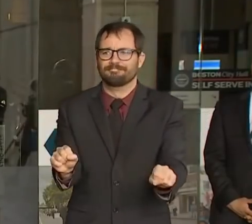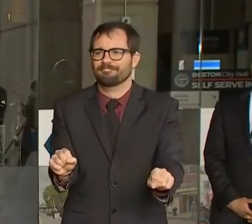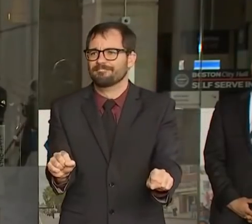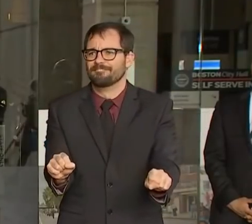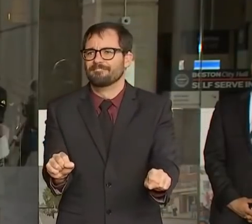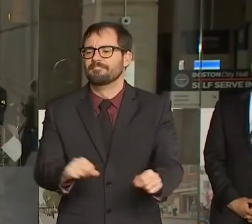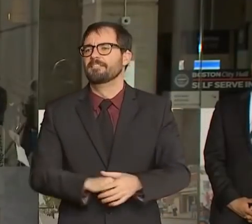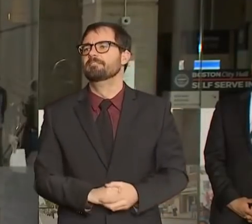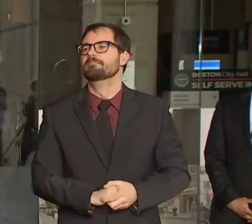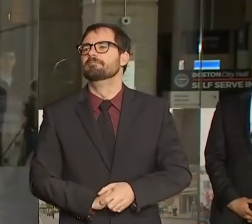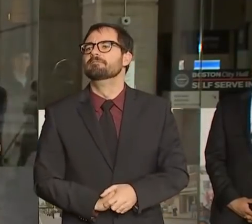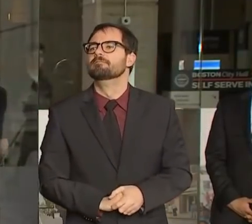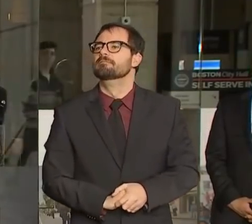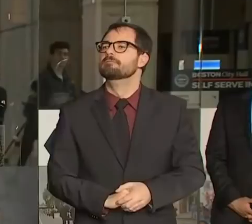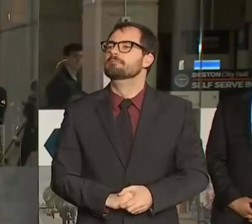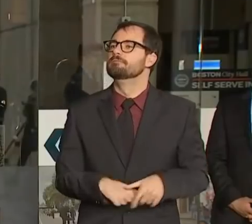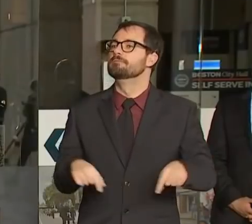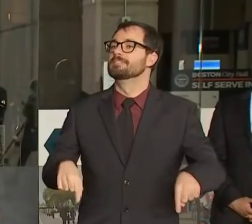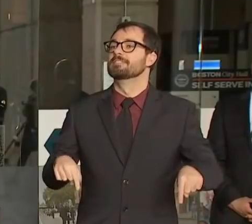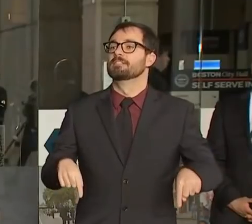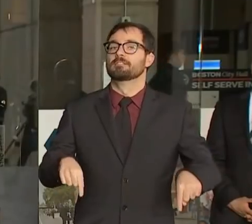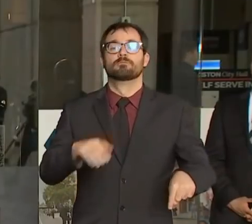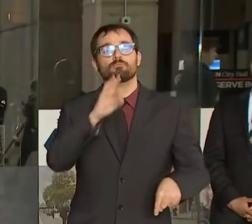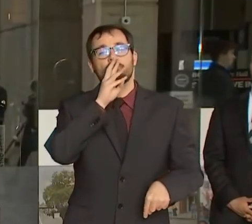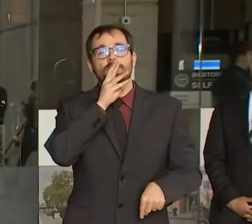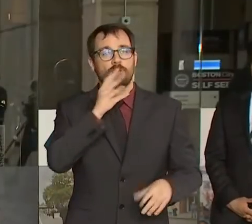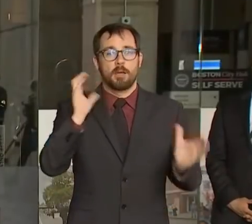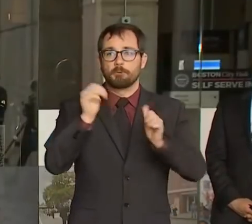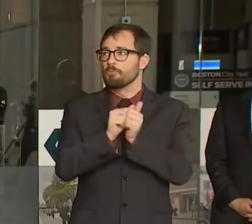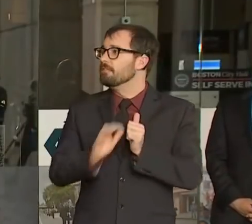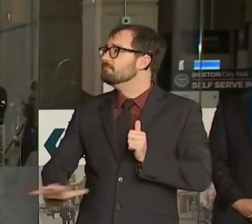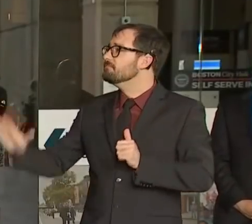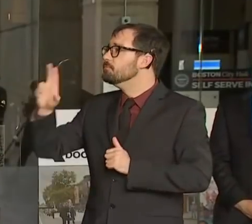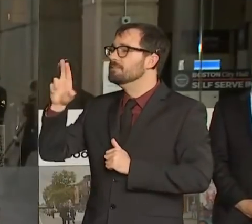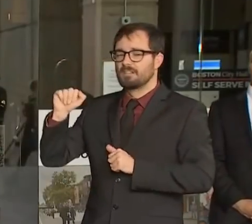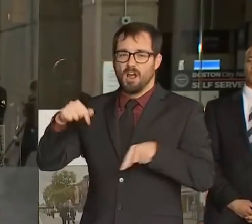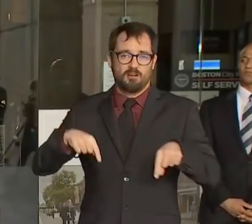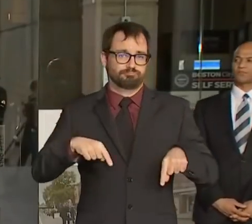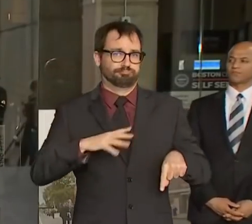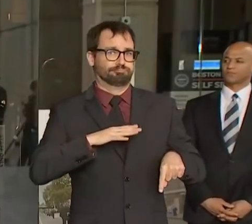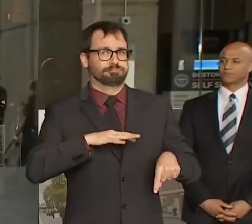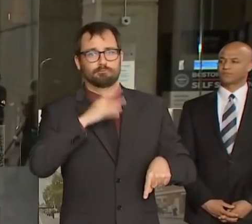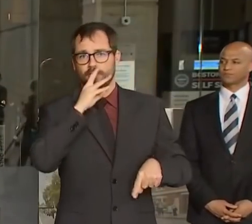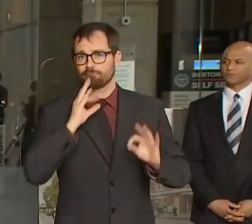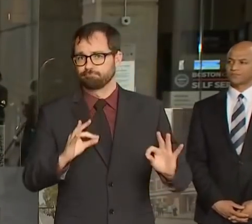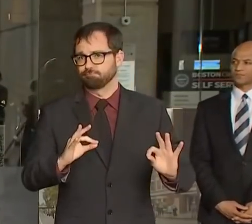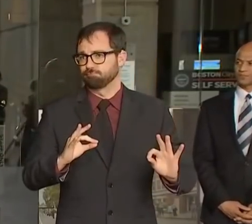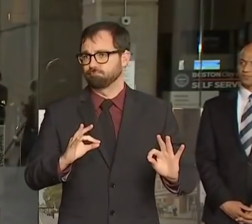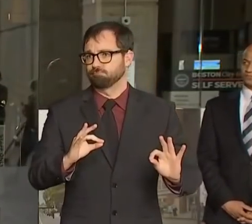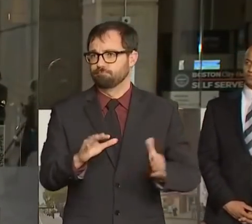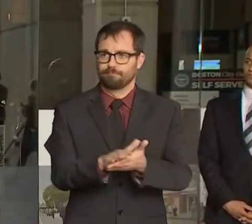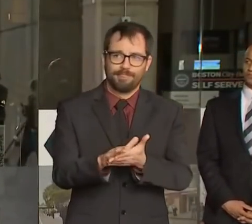WITH THE CLEANEST WATER IN THE COUNTRY IN THE UNITED STATES. WE WANT TO MAKE SURE THAT YOU USE THAT OPPORTUNITY, WHEN YOU